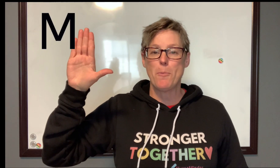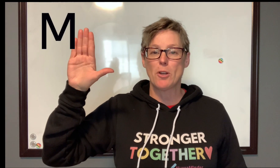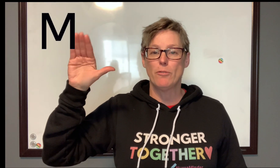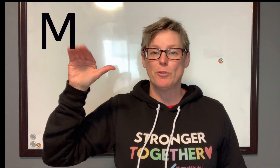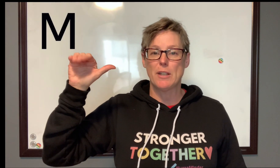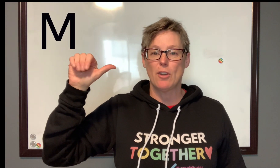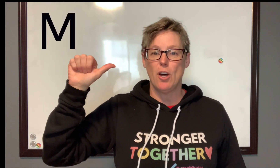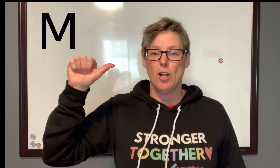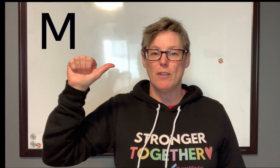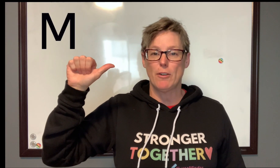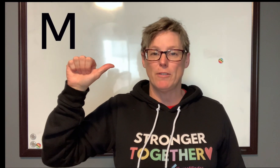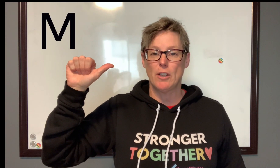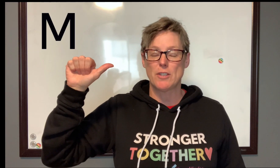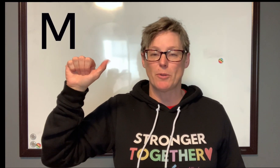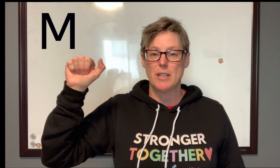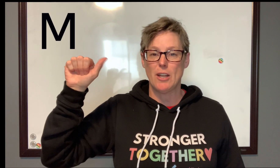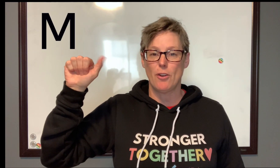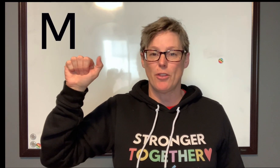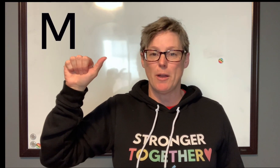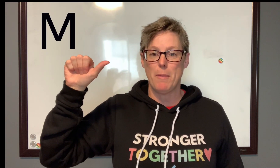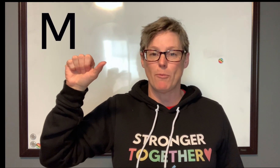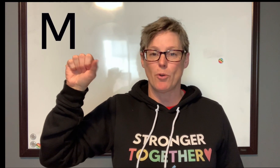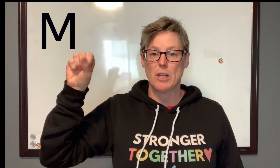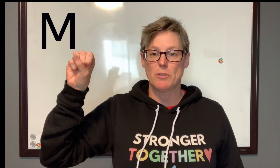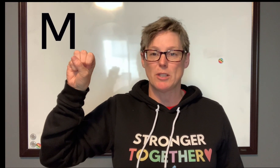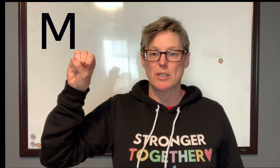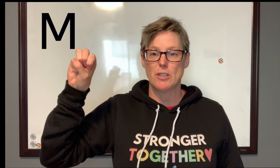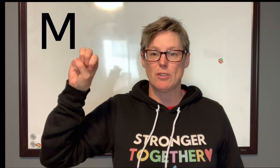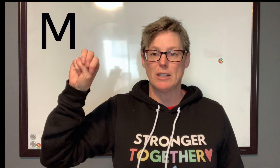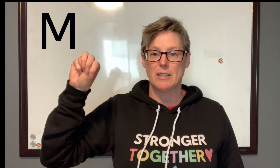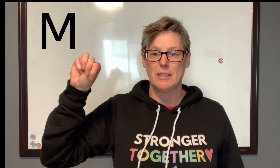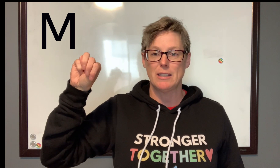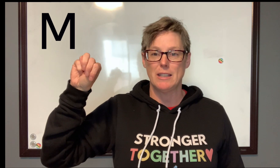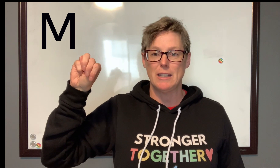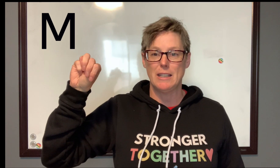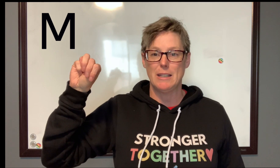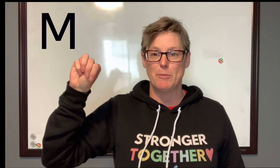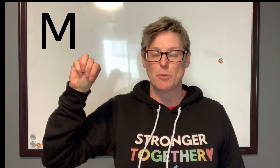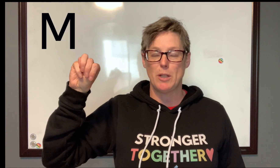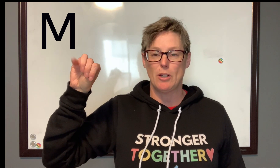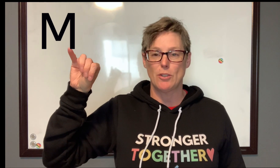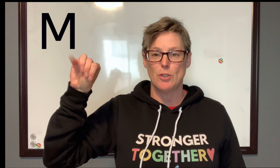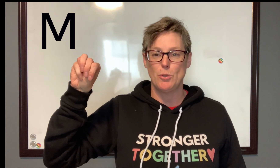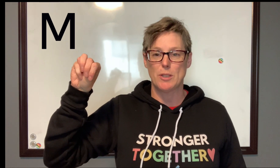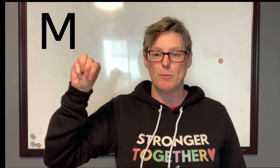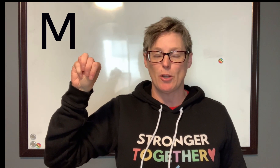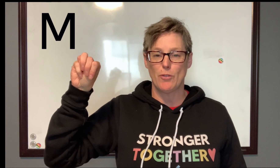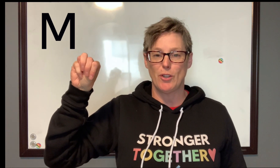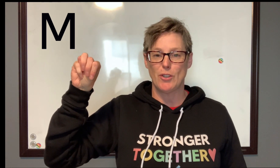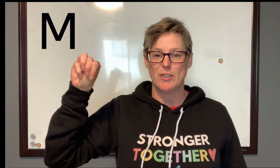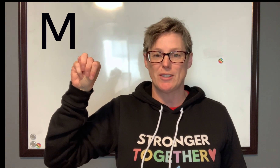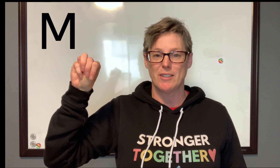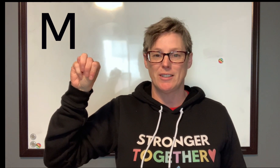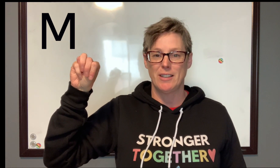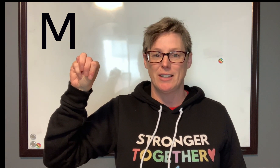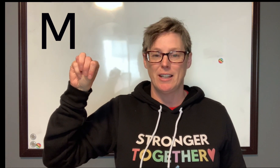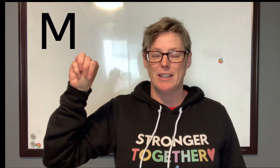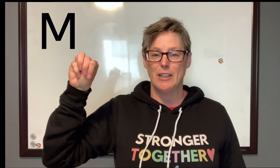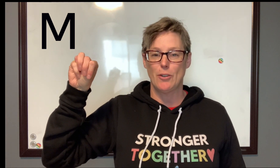going to fold down all of our fingers we're going to take our thumb and we're going to insert it in between our two smaller fingers the